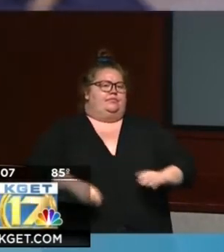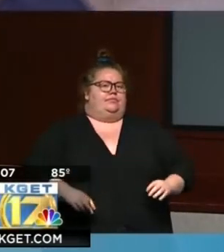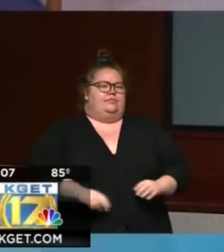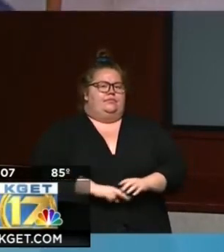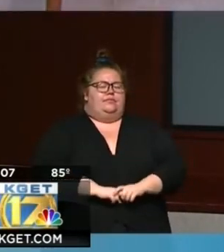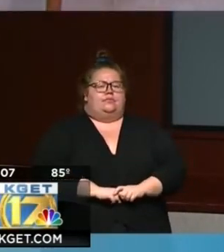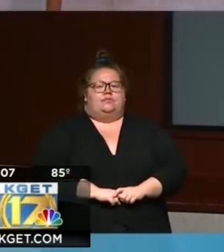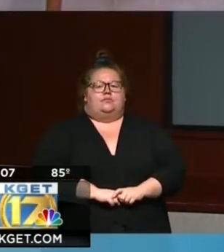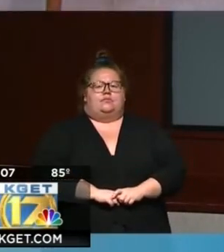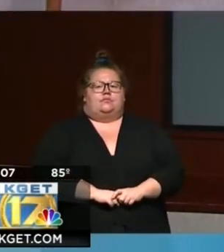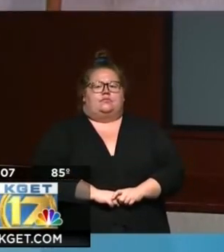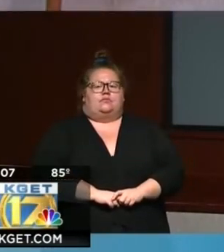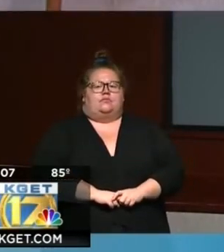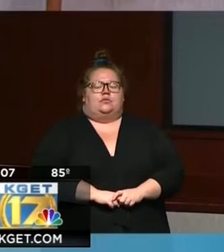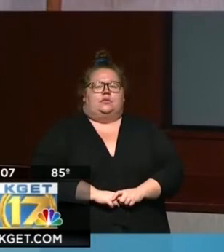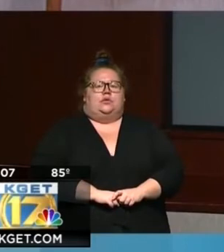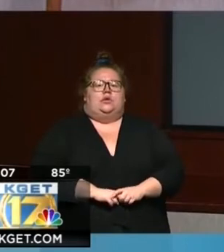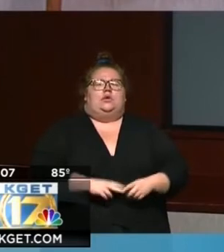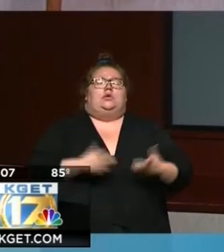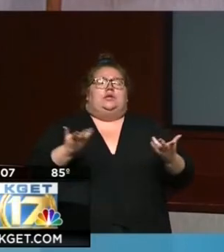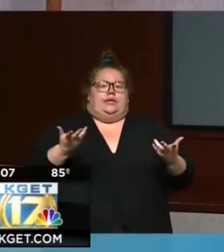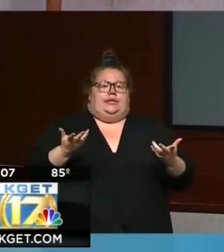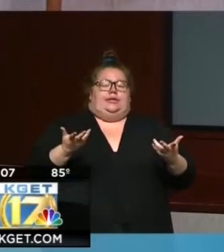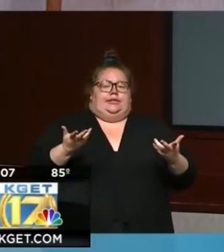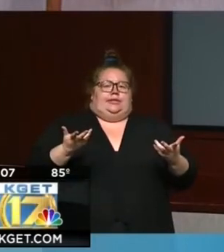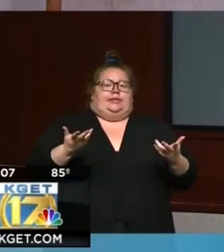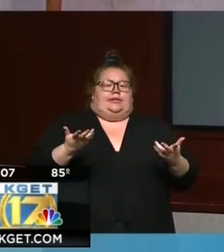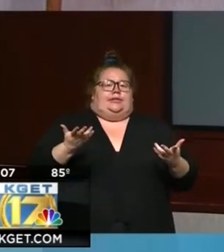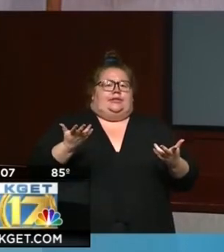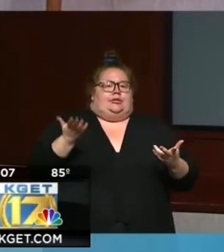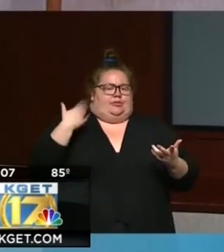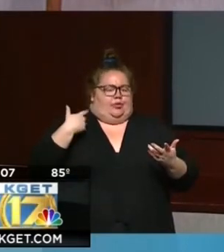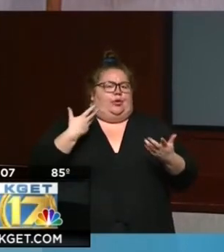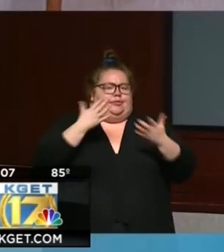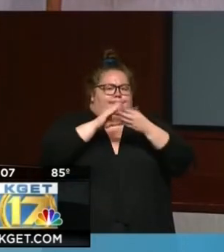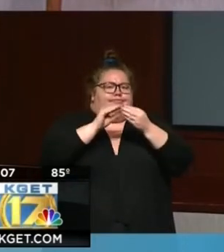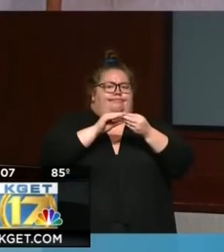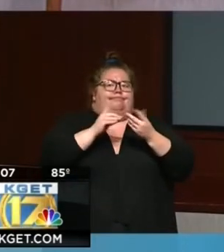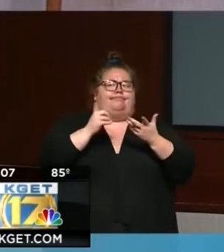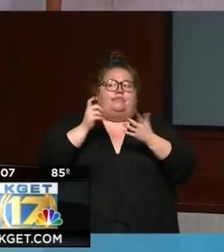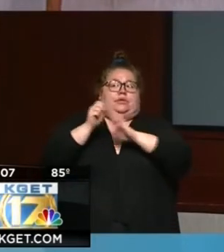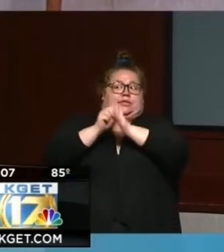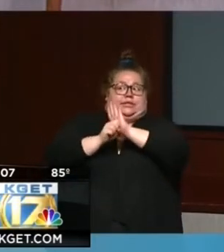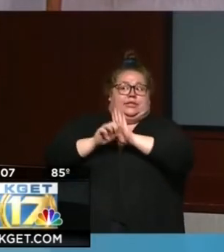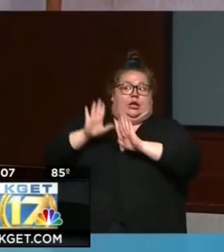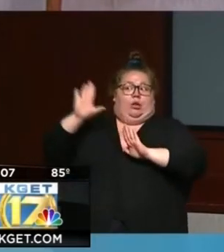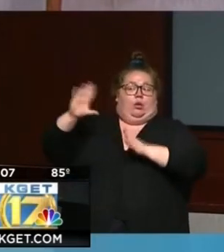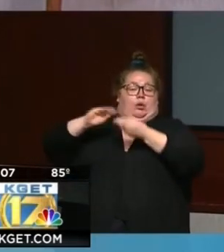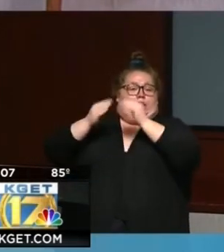ANOTHER KIM QUESTION. WE WILL HAVE HER RESPOND.